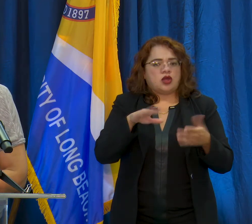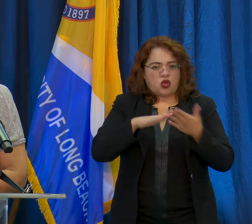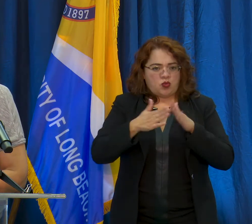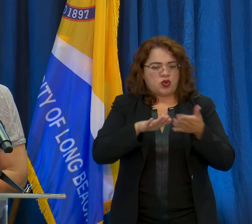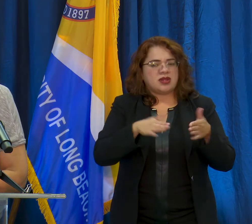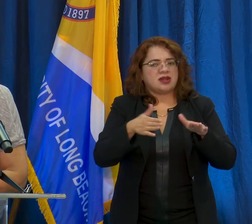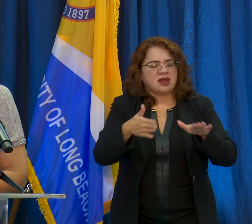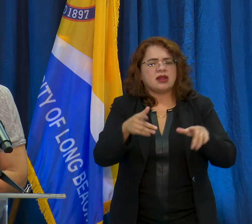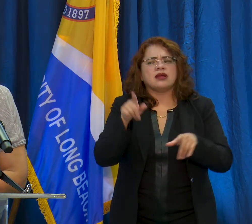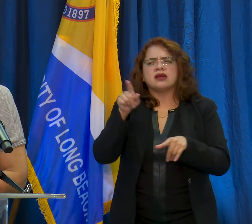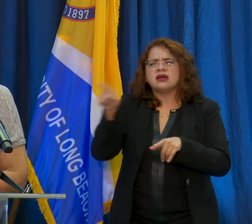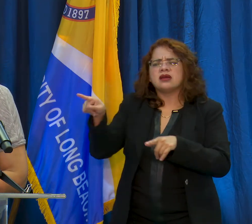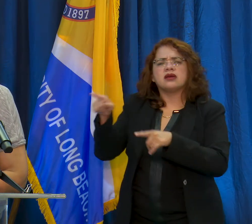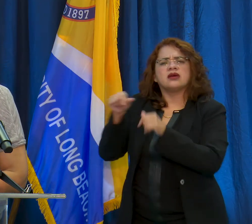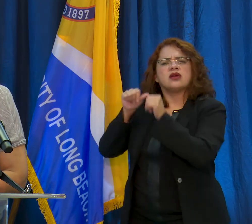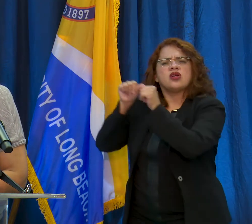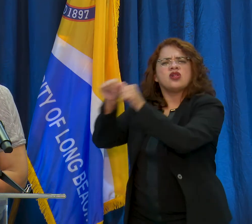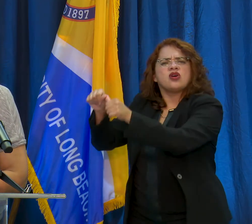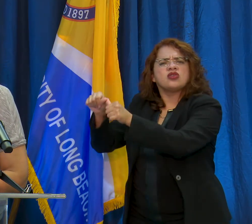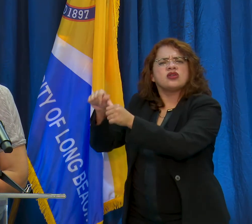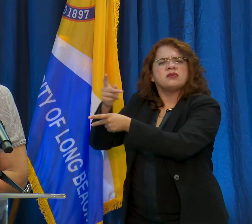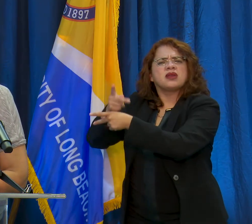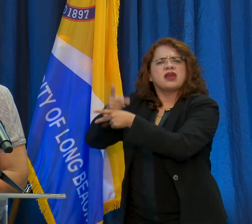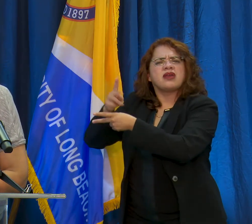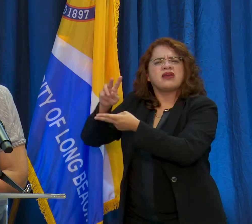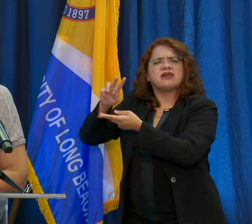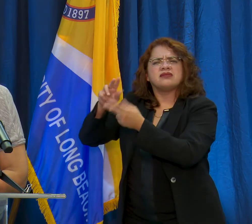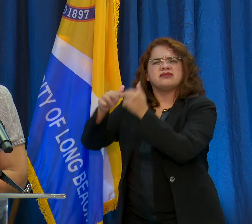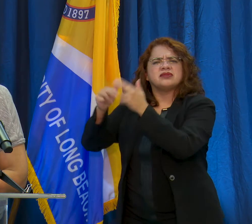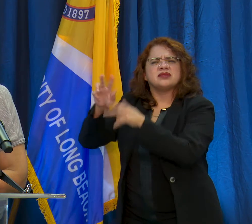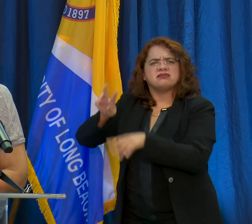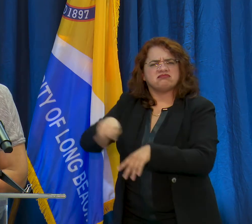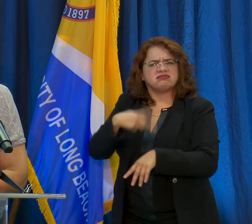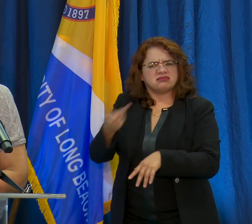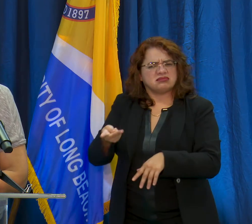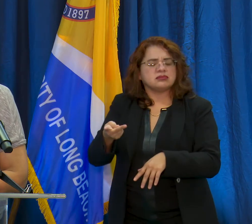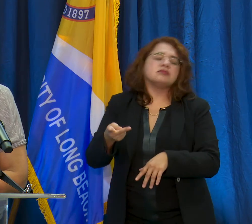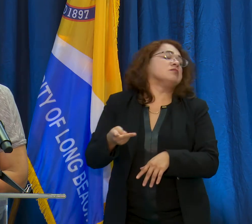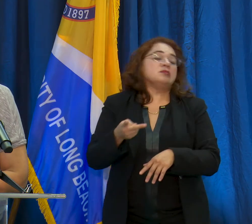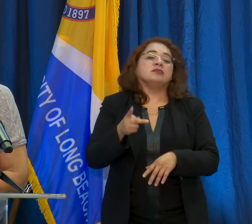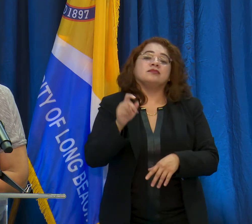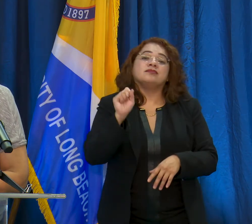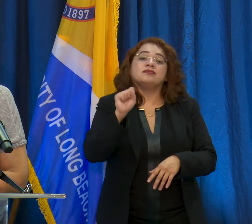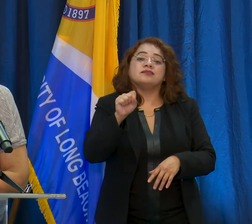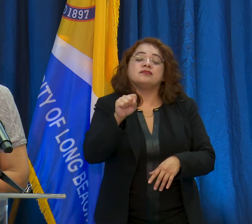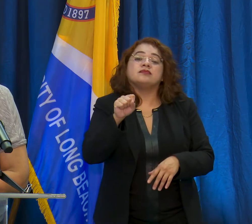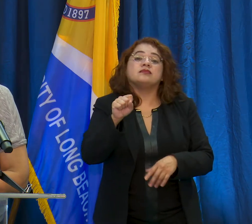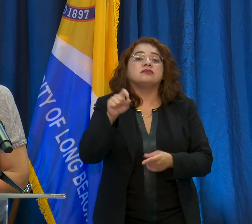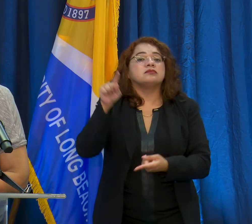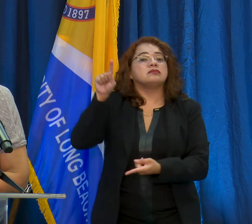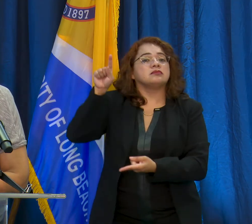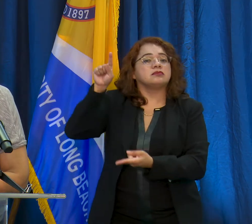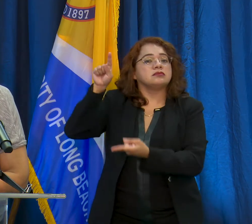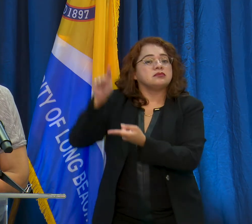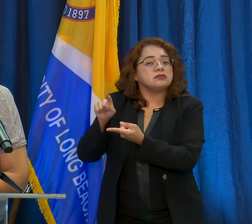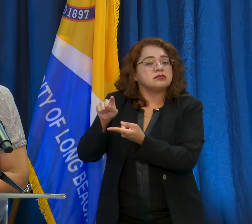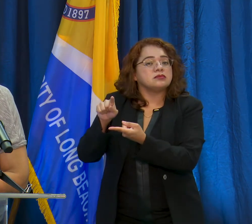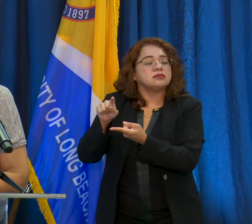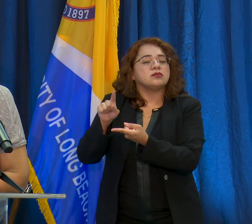so it is true that there has been a decrease in